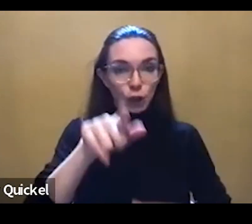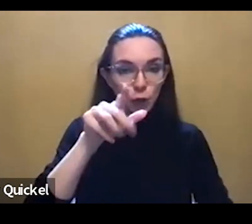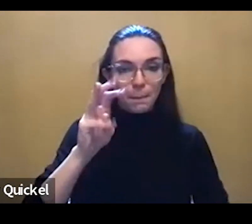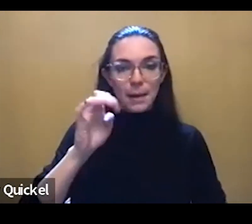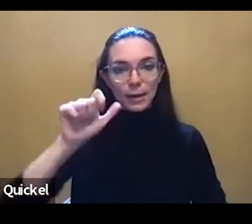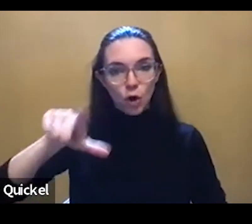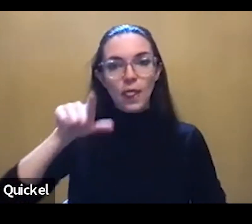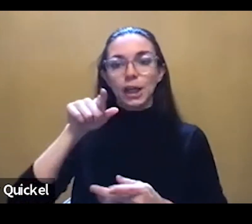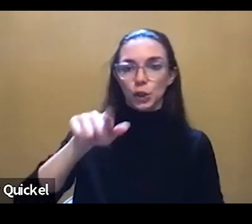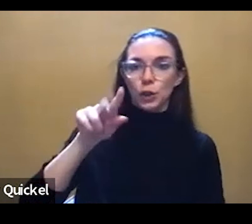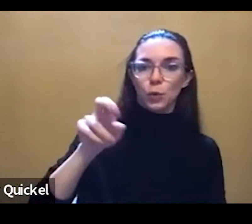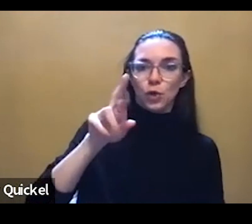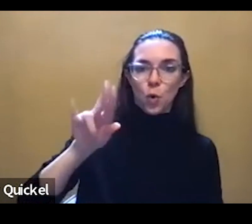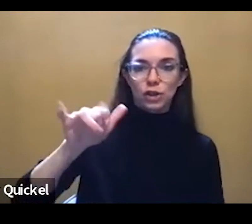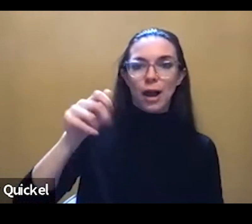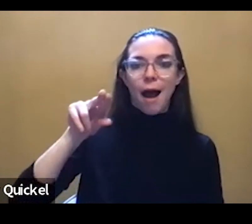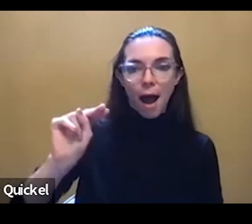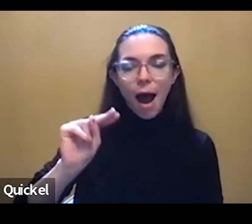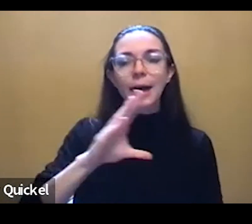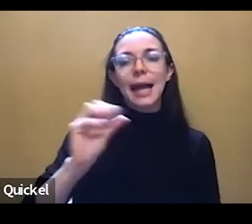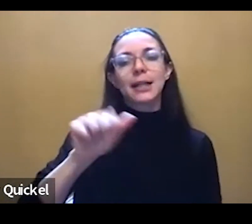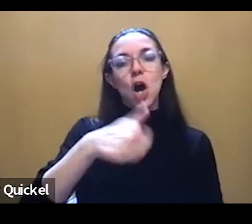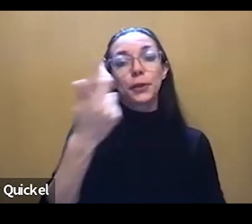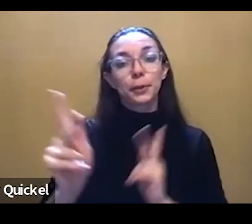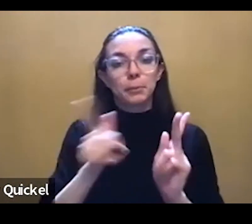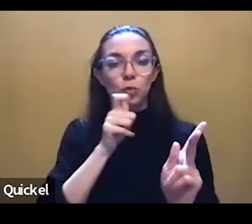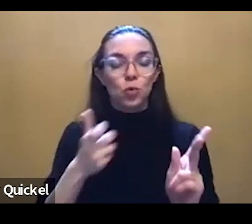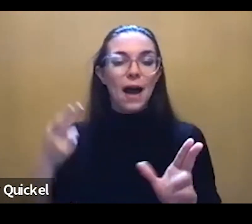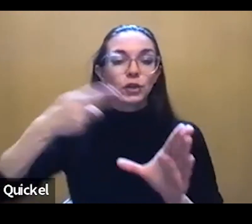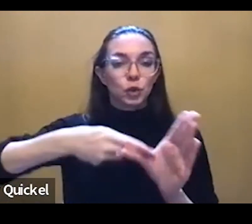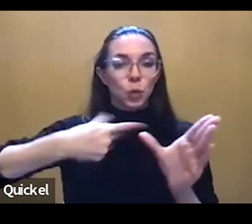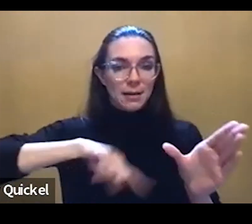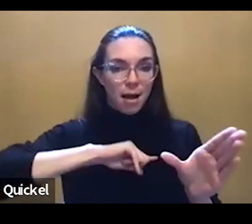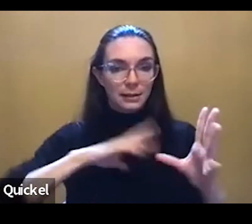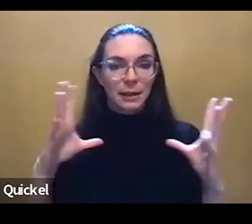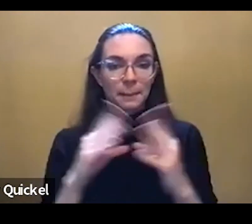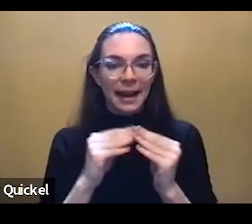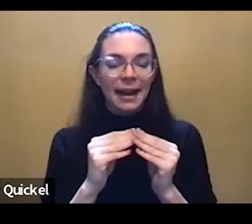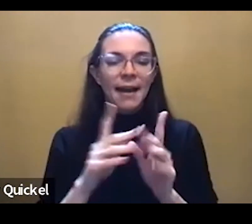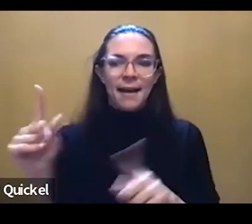Noorjahan, and some other folks who joined us on the call, have become great